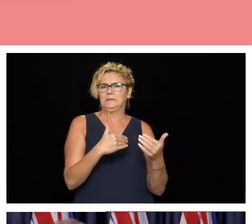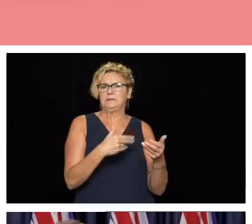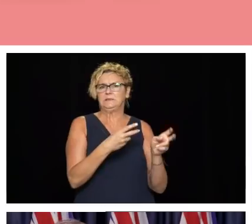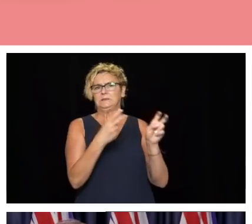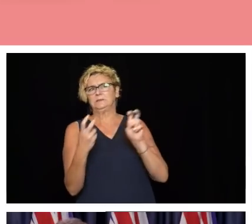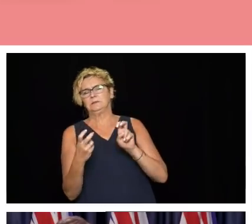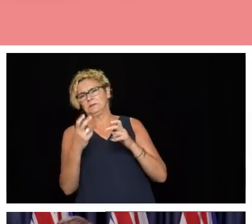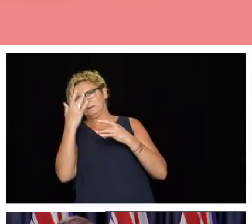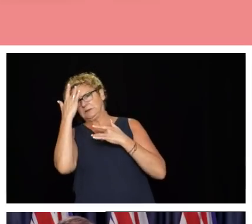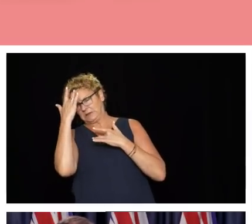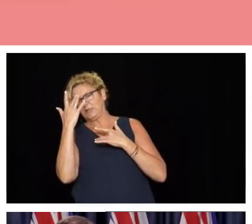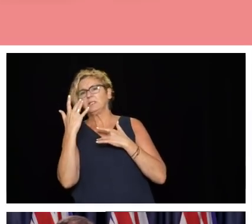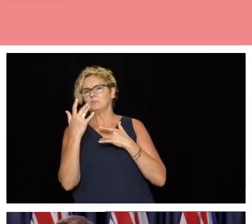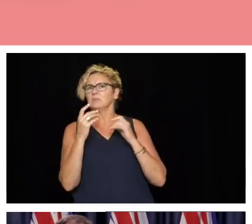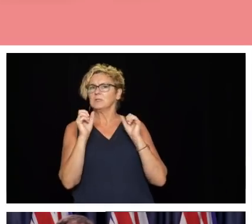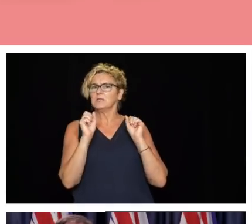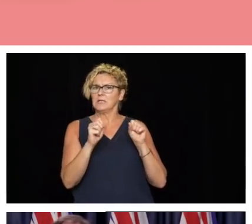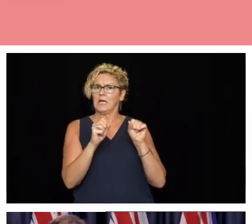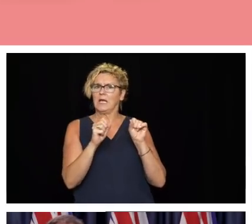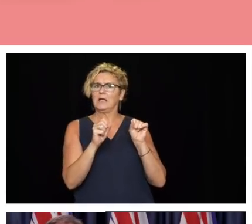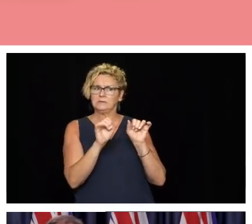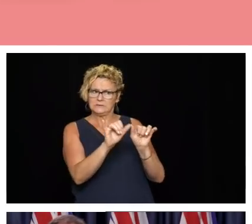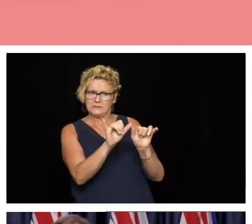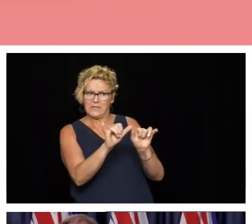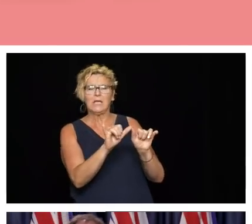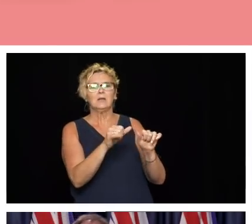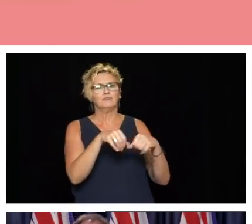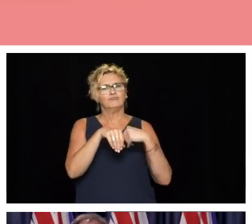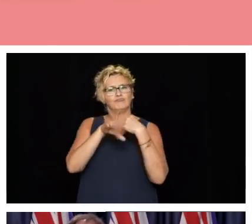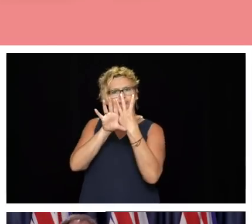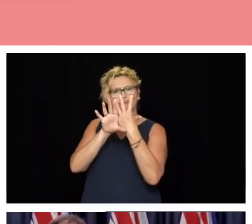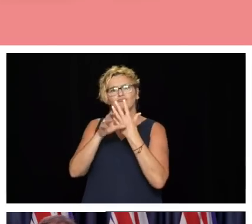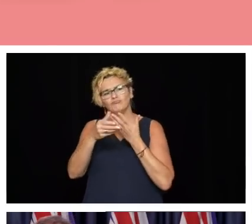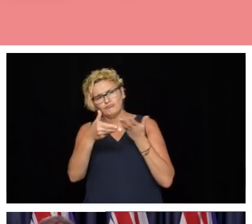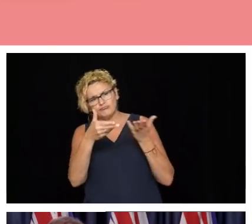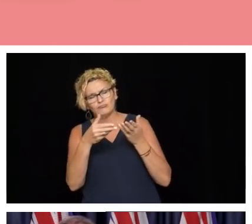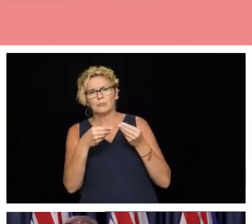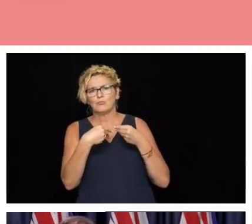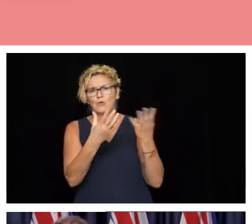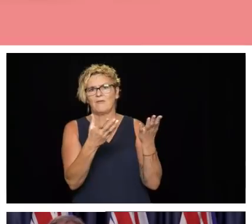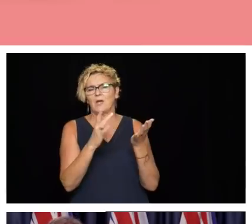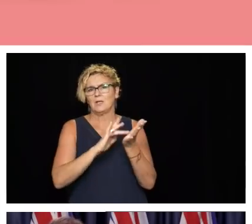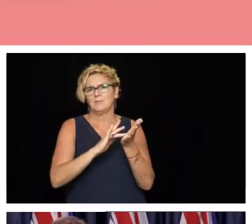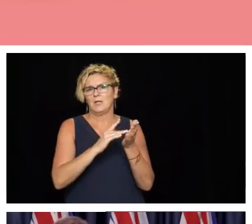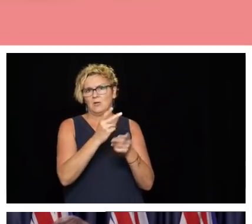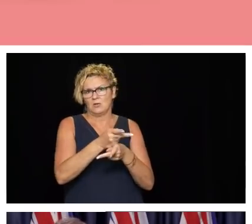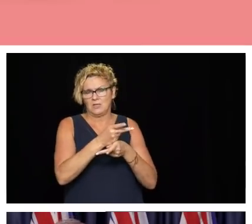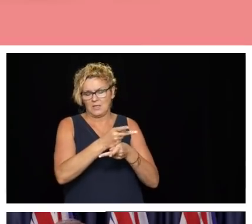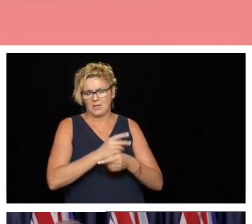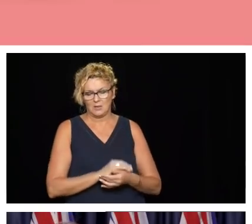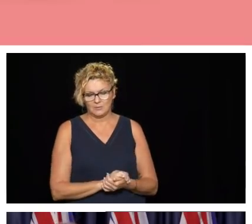and in particular, the outstanding results we have had in British Columbia for those who have been hospitalized and those who have been